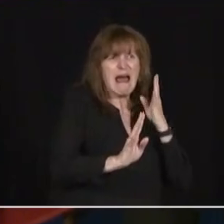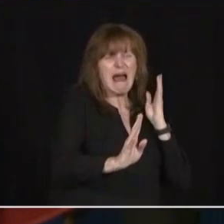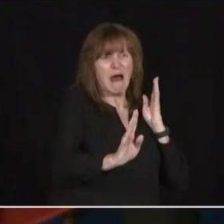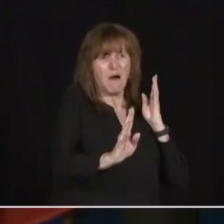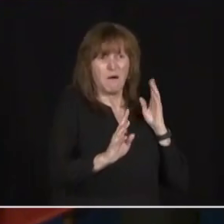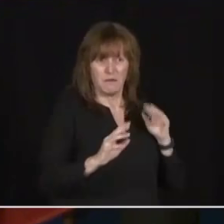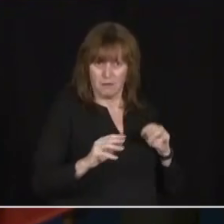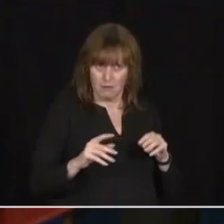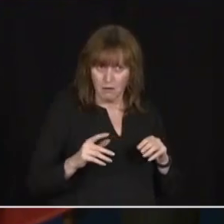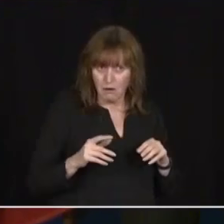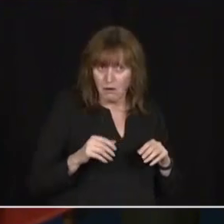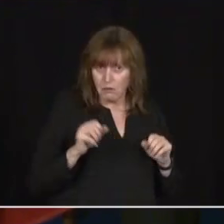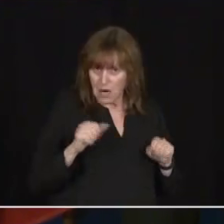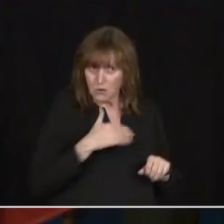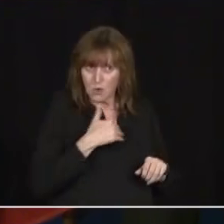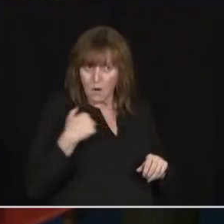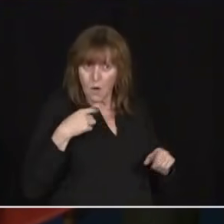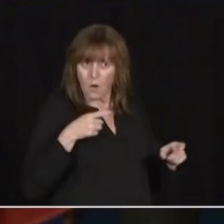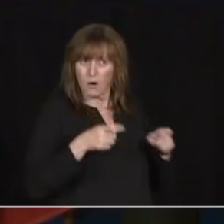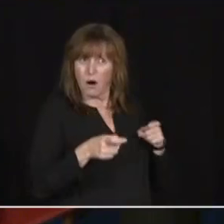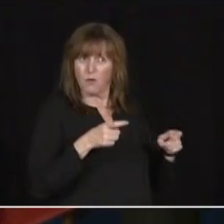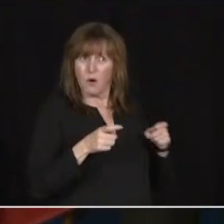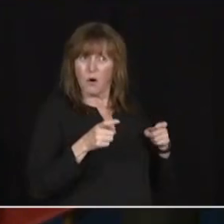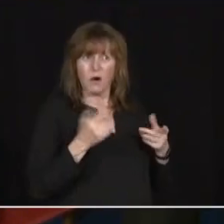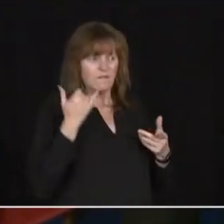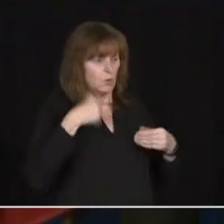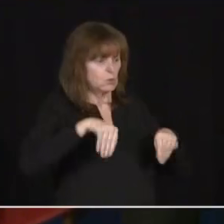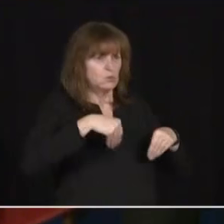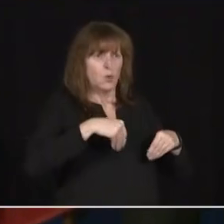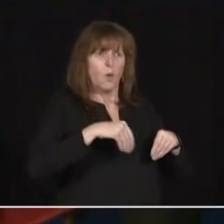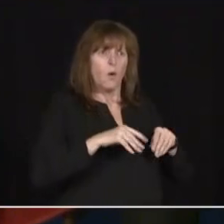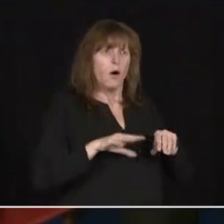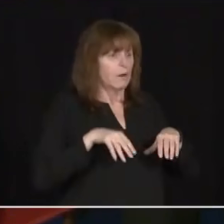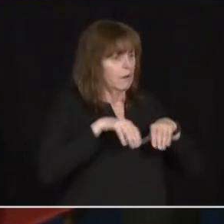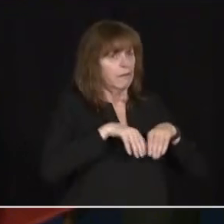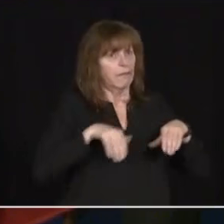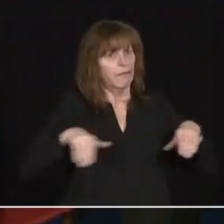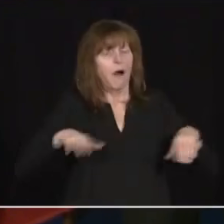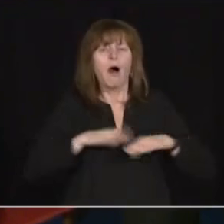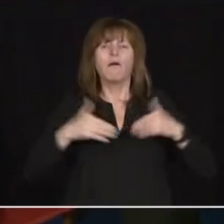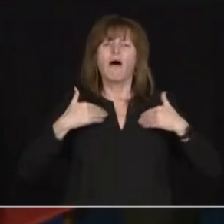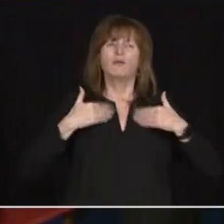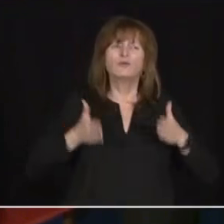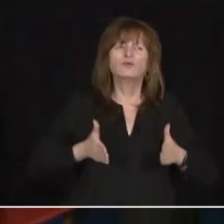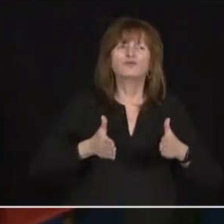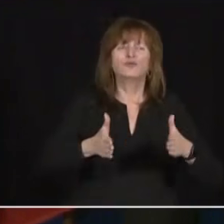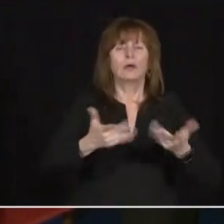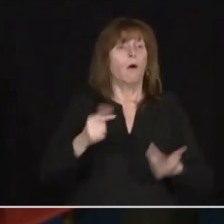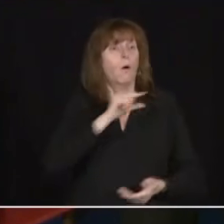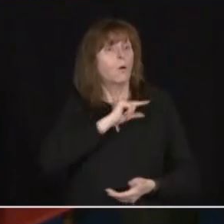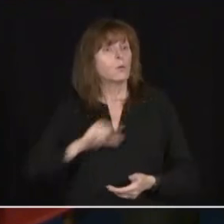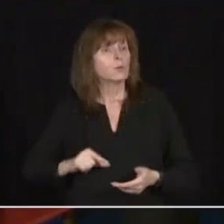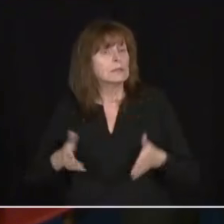to control the streets where there is a lot of shopping? It could be far